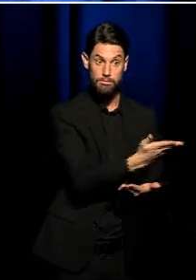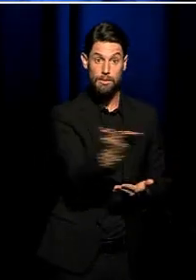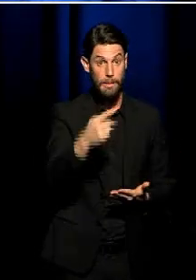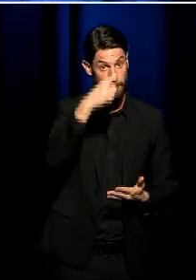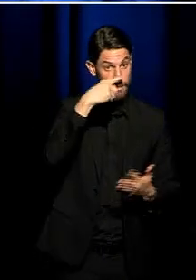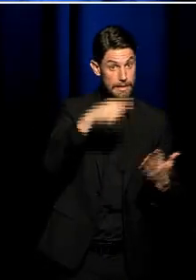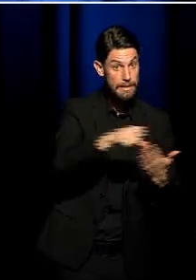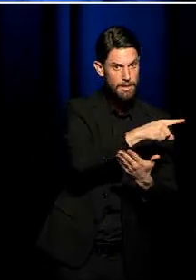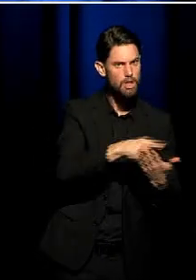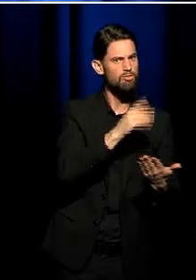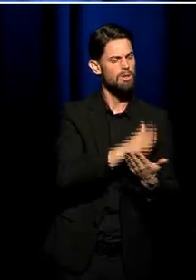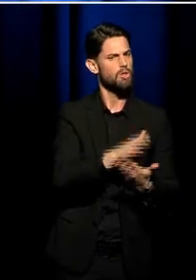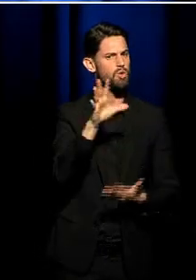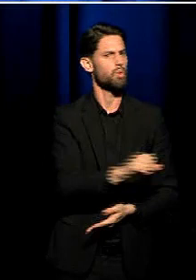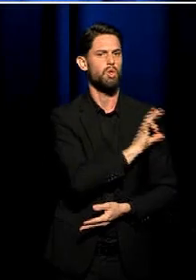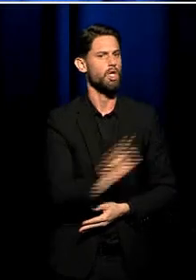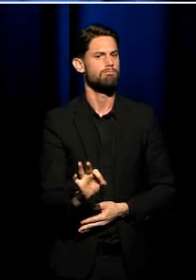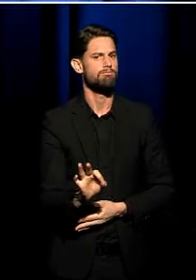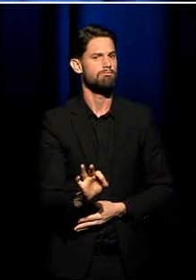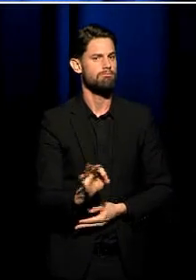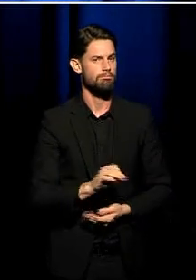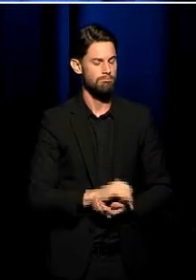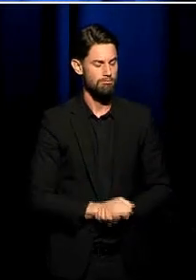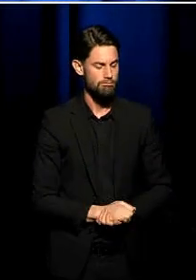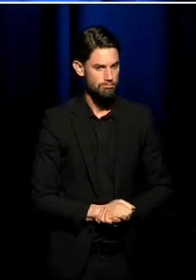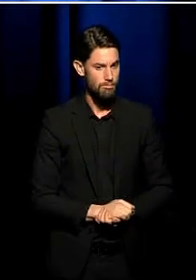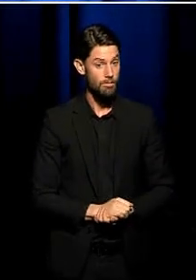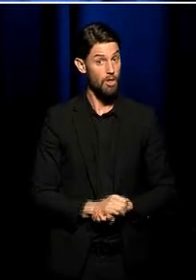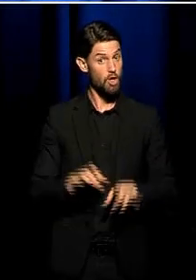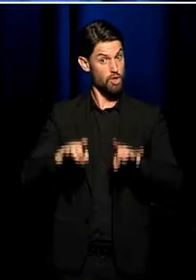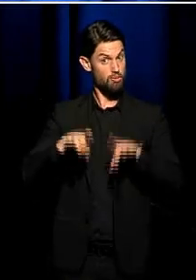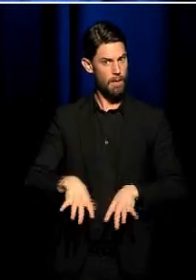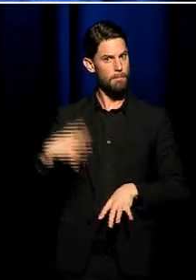are abhorrent. AND Australia has international obligations to take